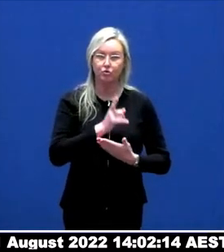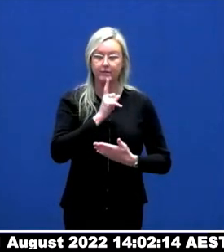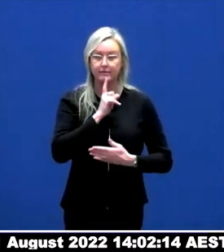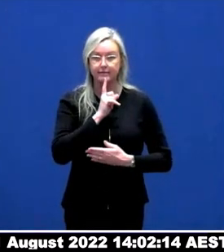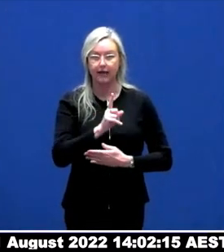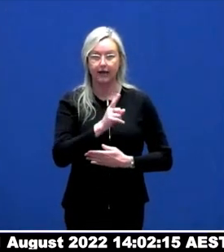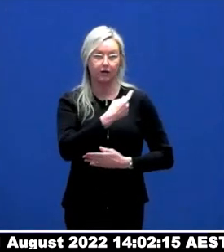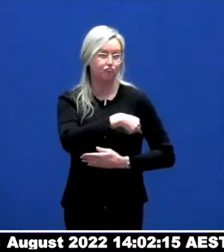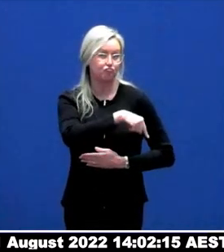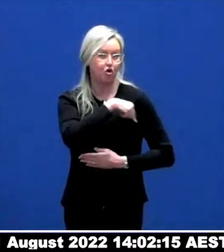the - the affirmation. CHAIR: Thank you, Ms Short.